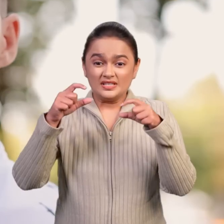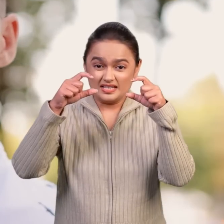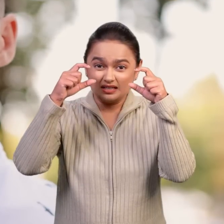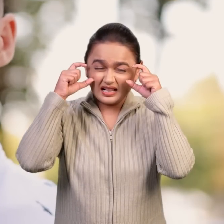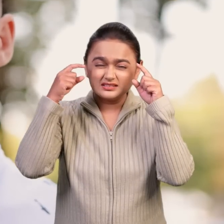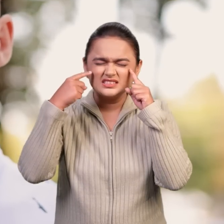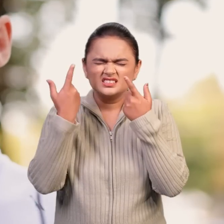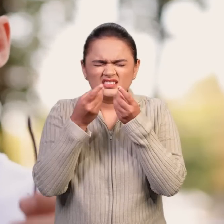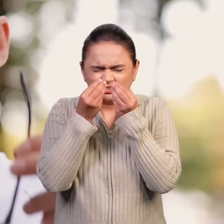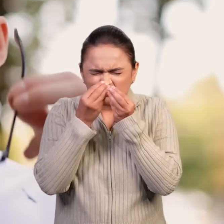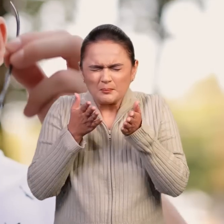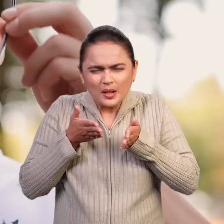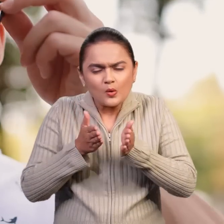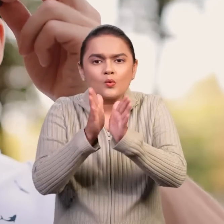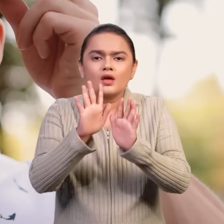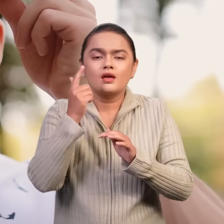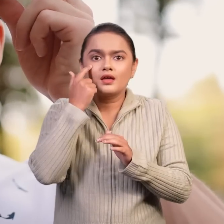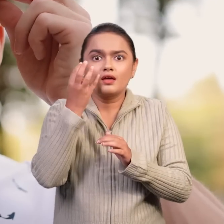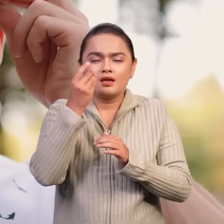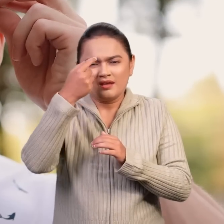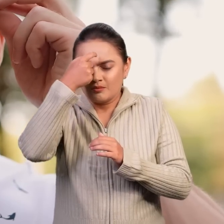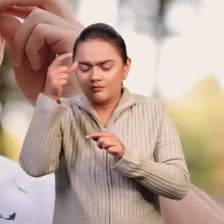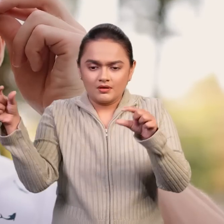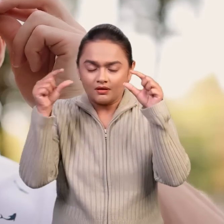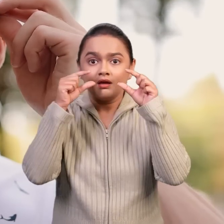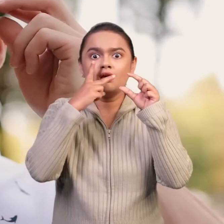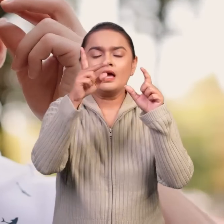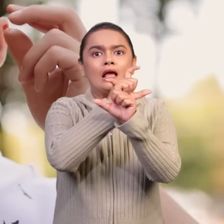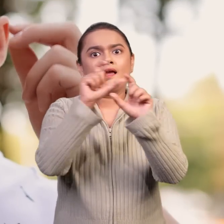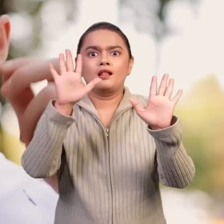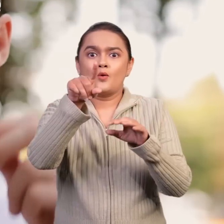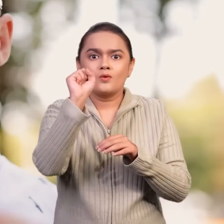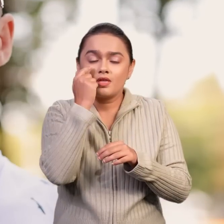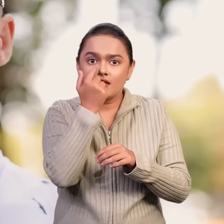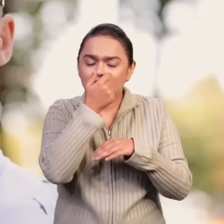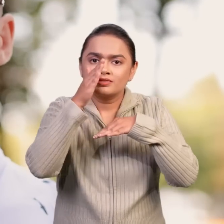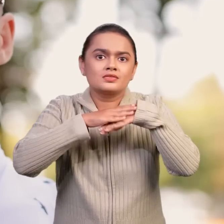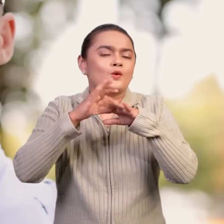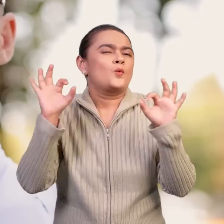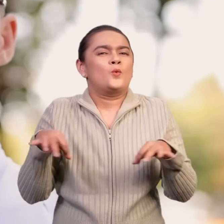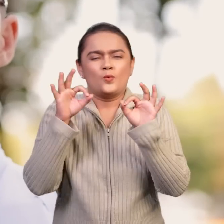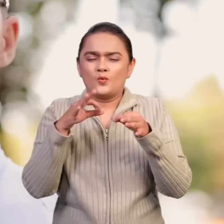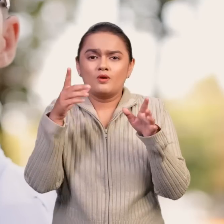Glasses are the simplest way to correct your numbers. You put them on. They're not touching your eye at all.